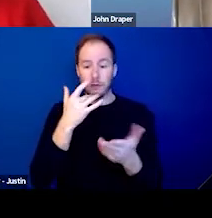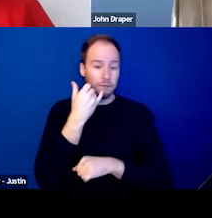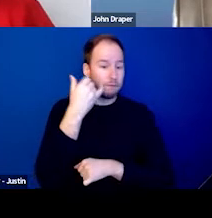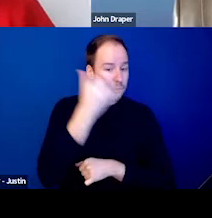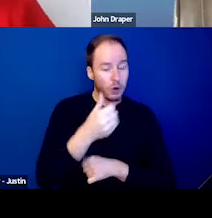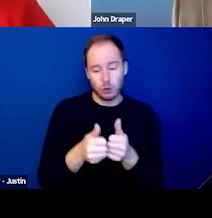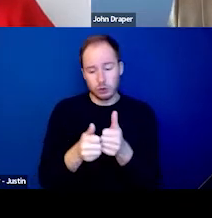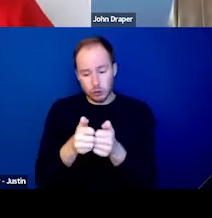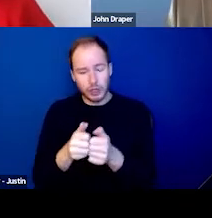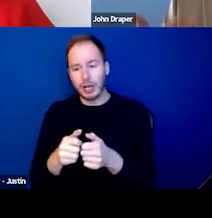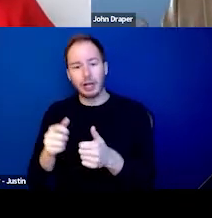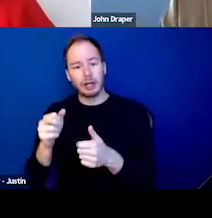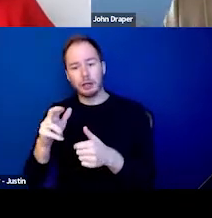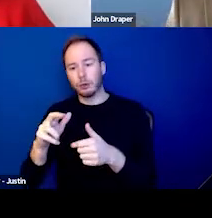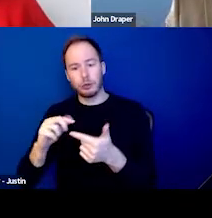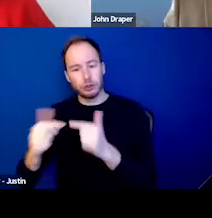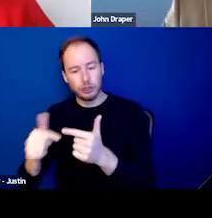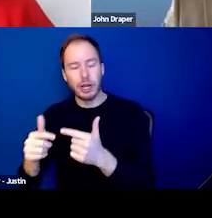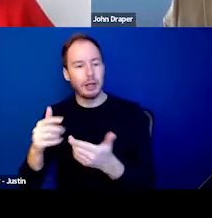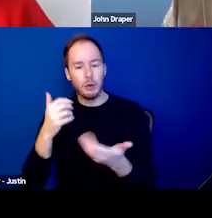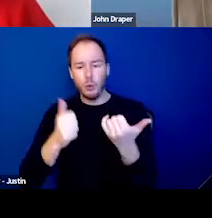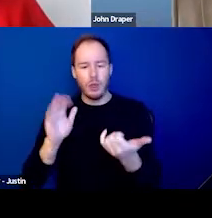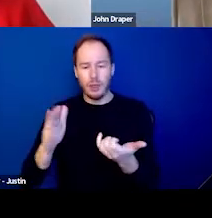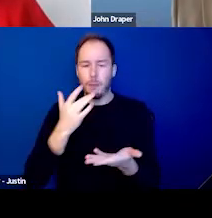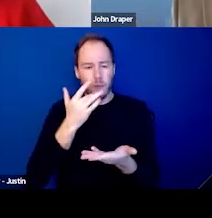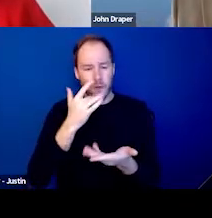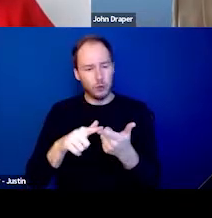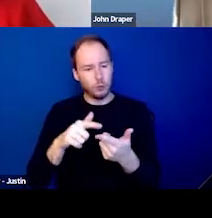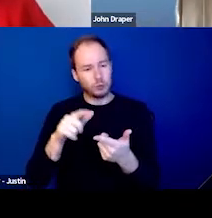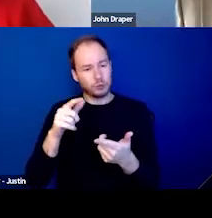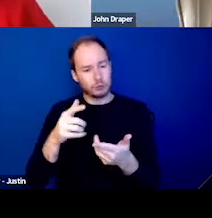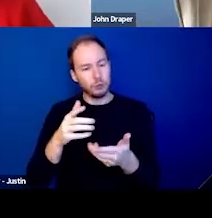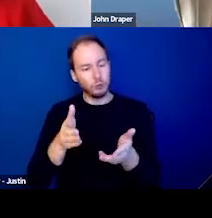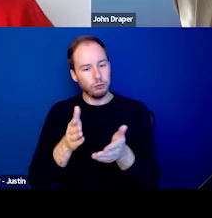that they have that option to get care in the way that they need it. And also provide follow up services